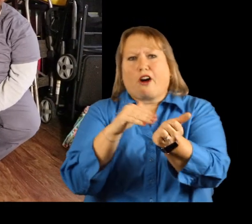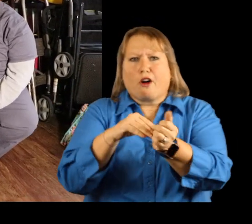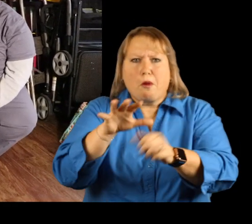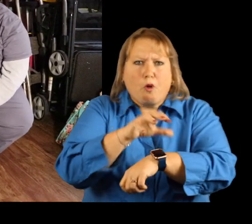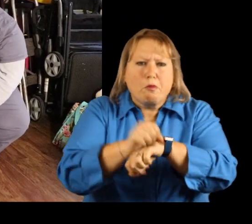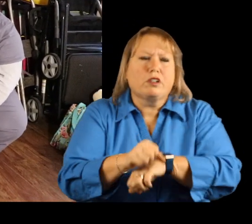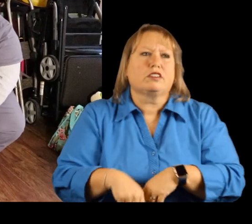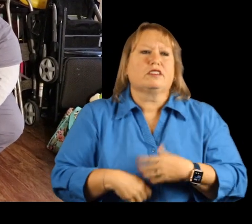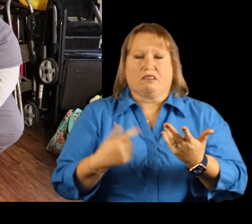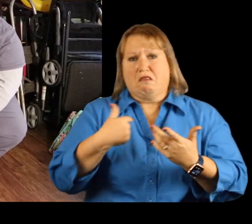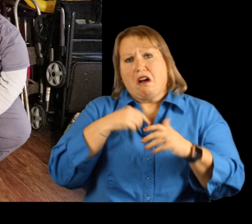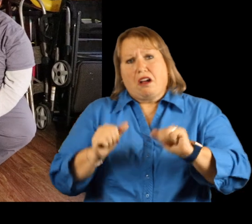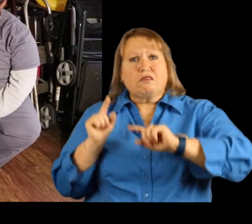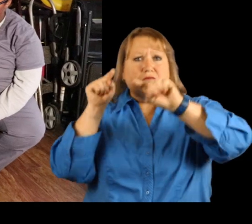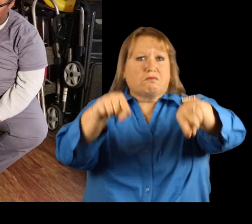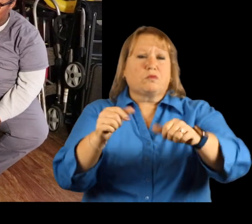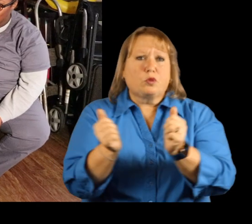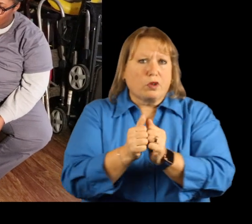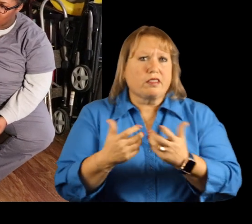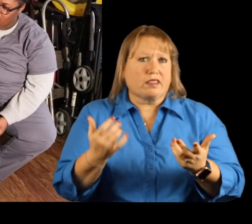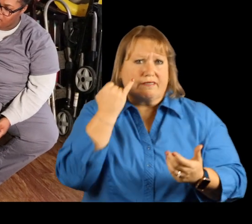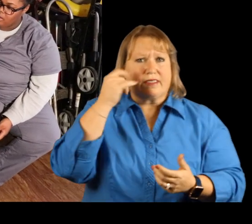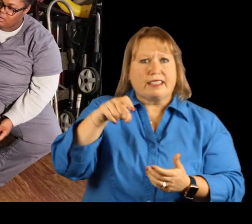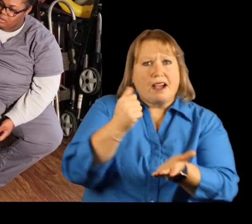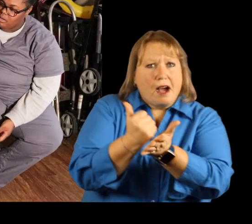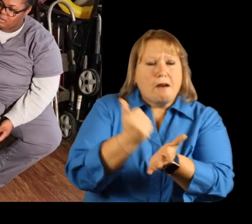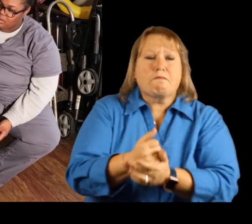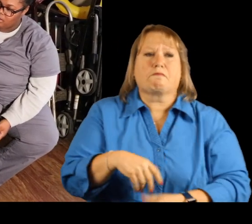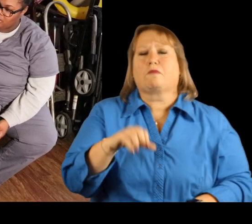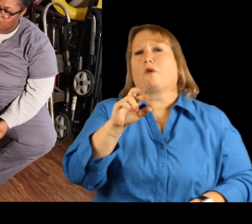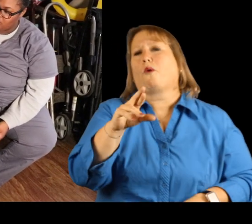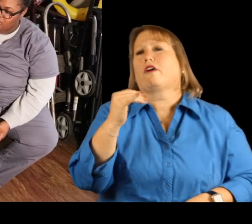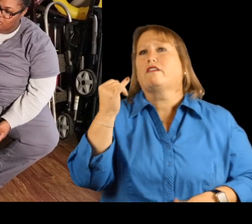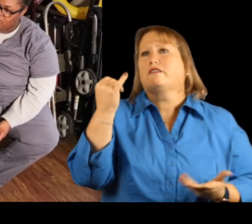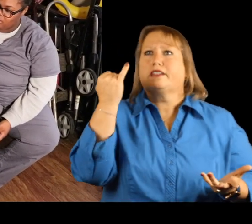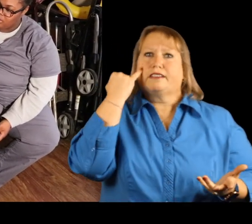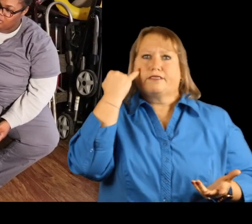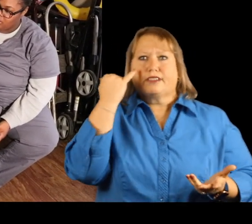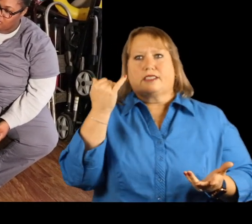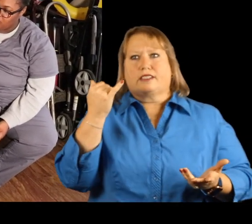appointments I can go with you to those. Okay.